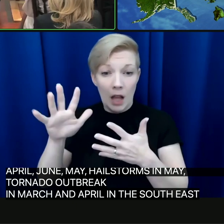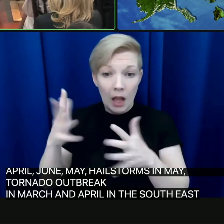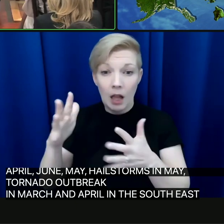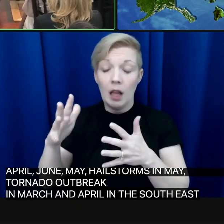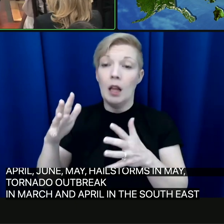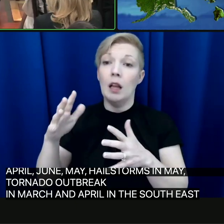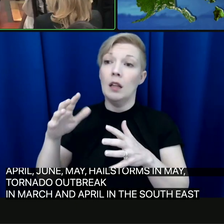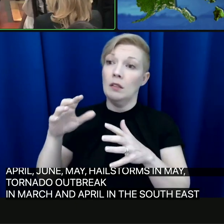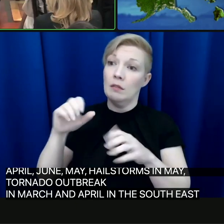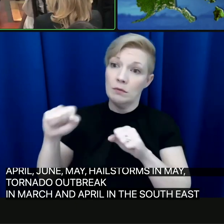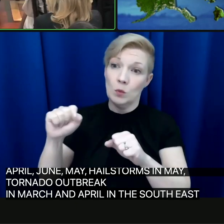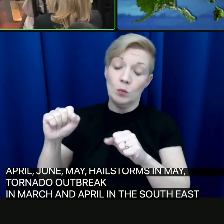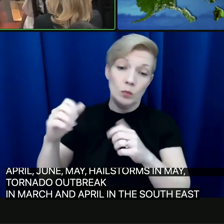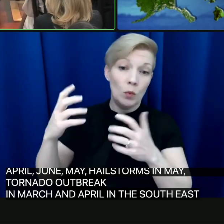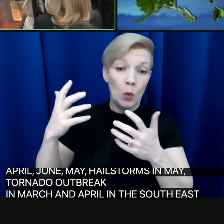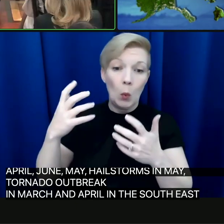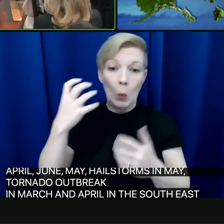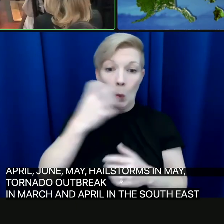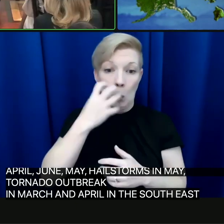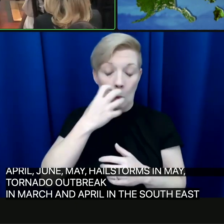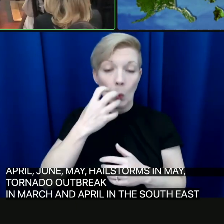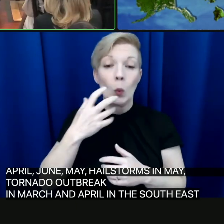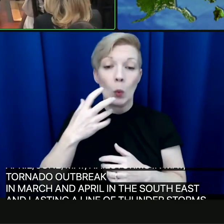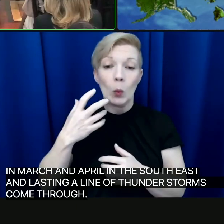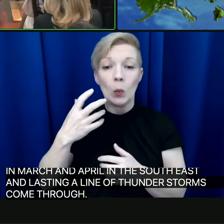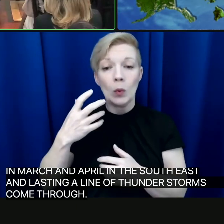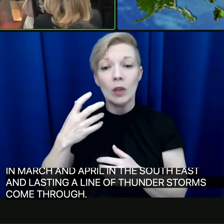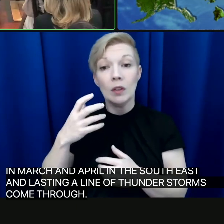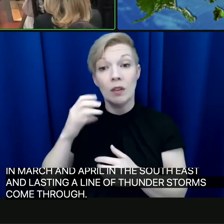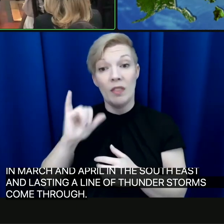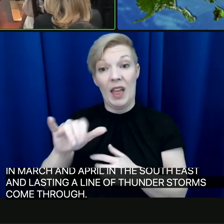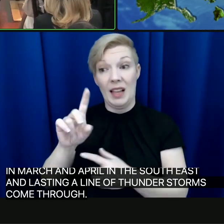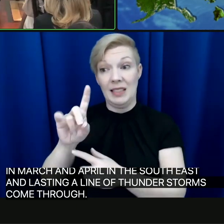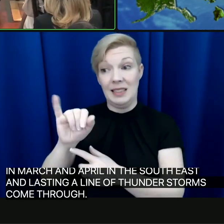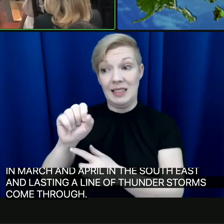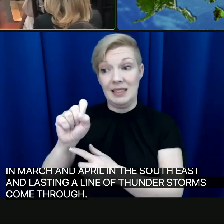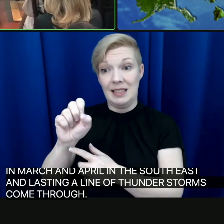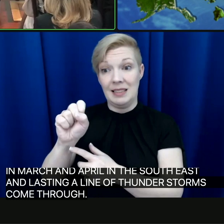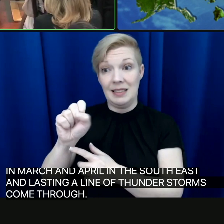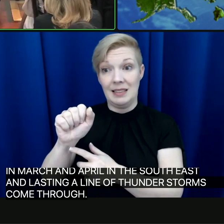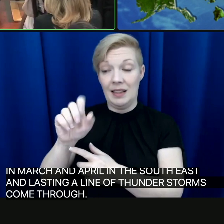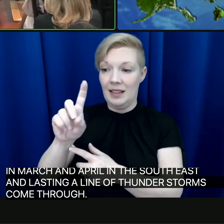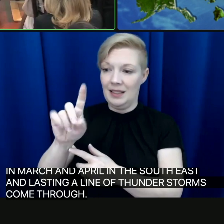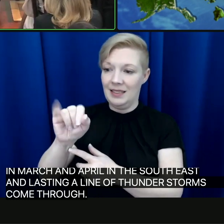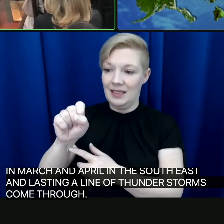And it's kind of incredible when you think about it. The disaster count so far to date, fifth highest on record.